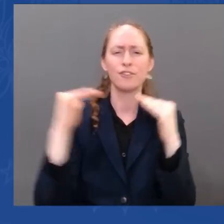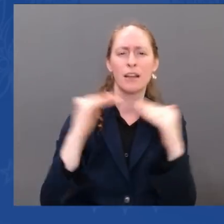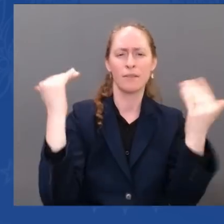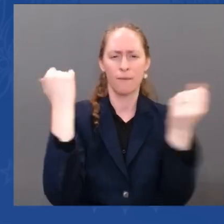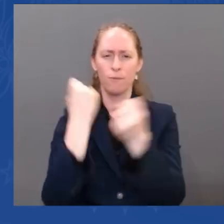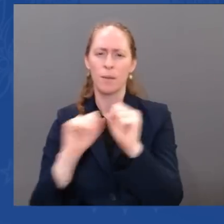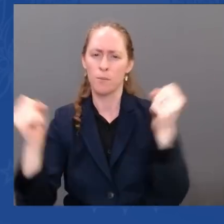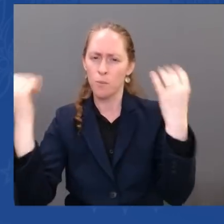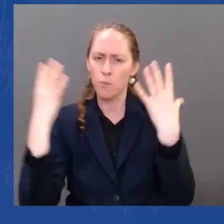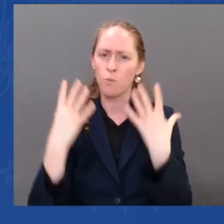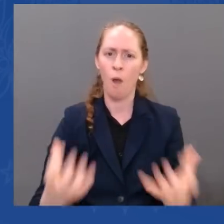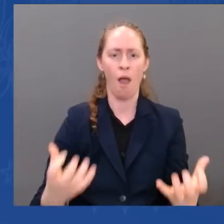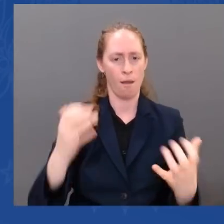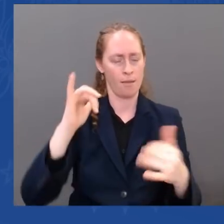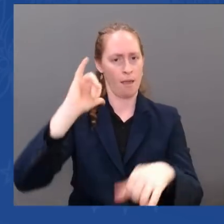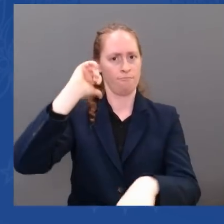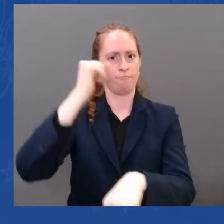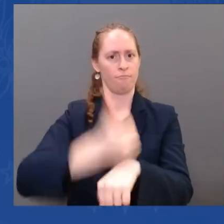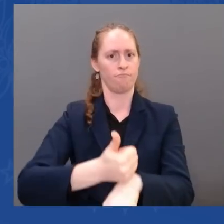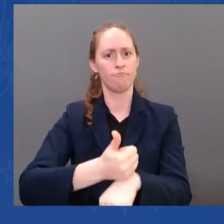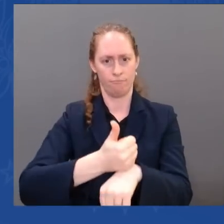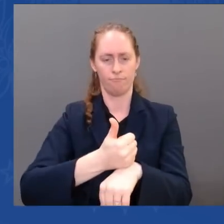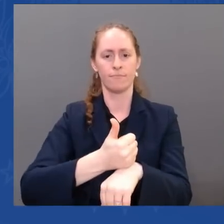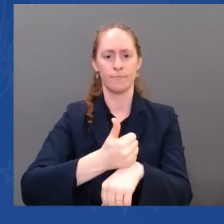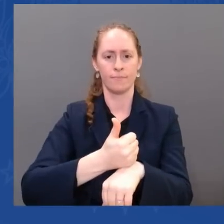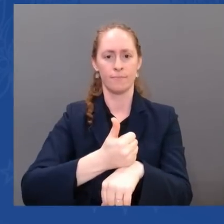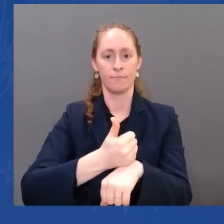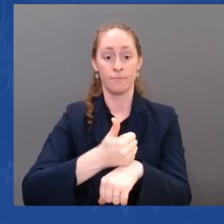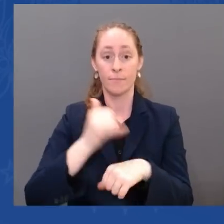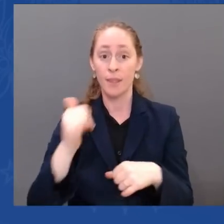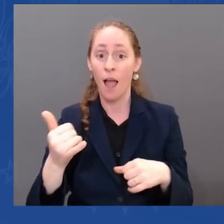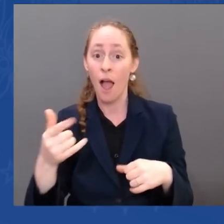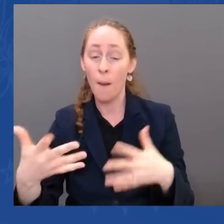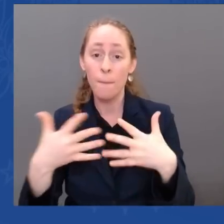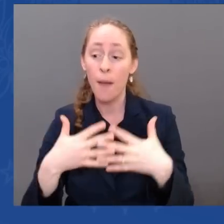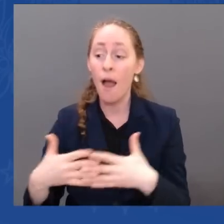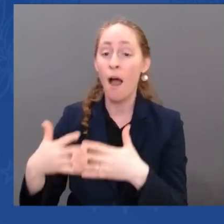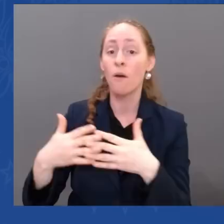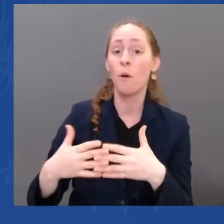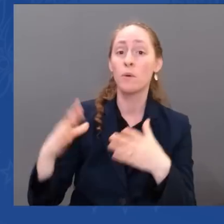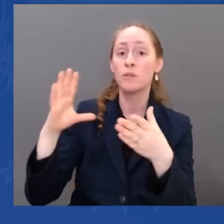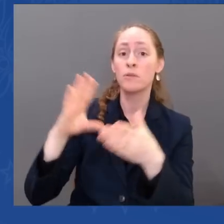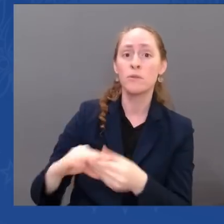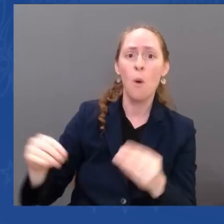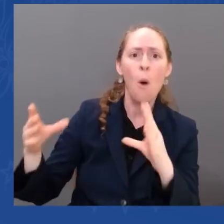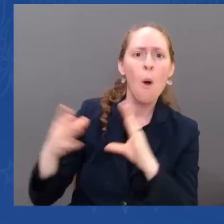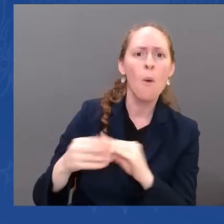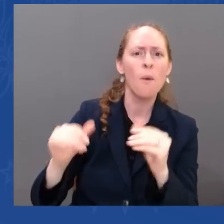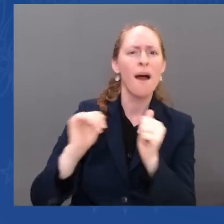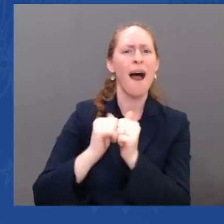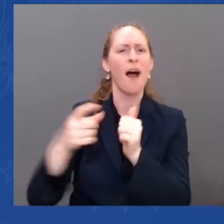and its eventual success, coming as it did decades before ours, that inspired the oppressed Greeks